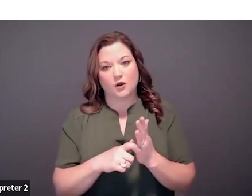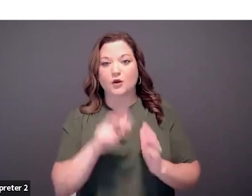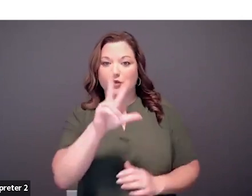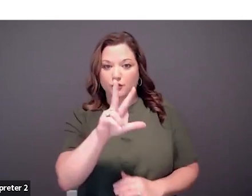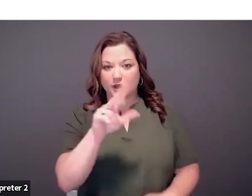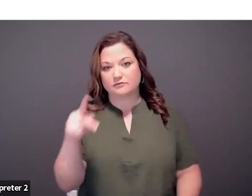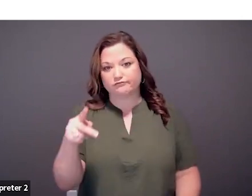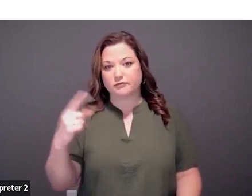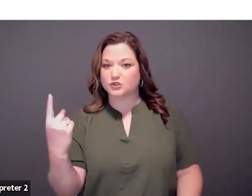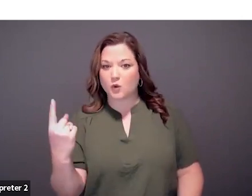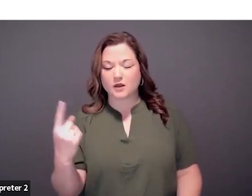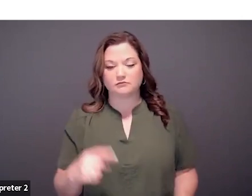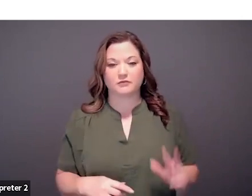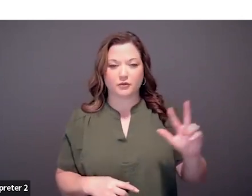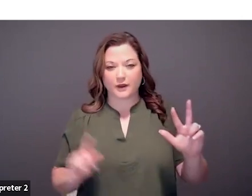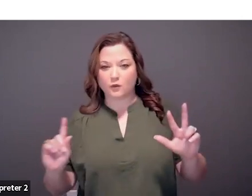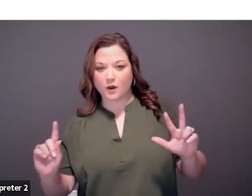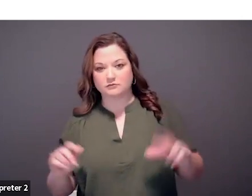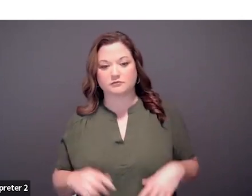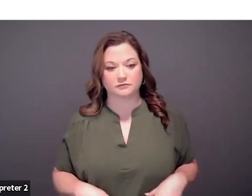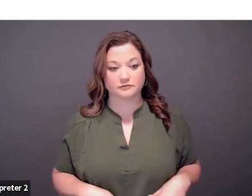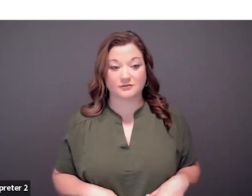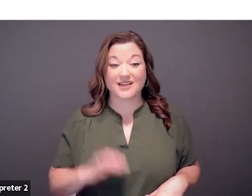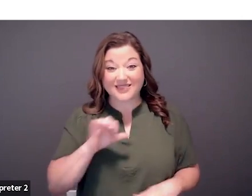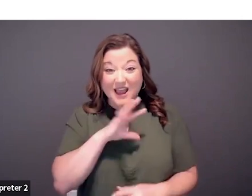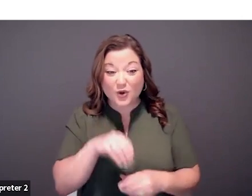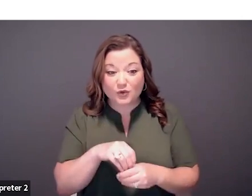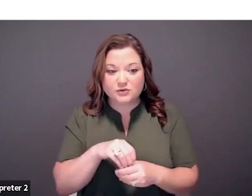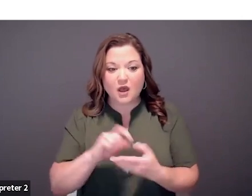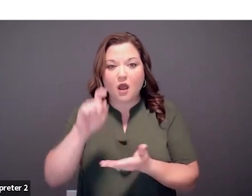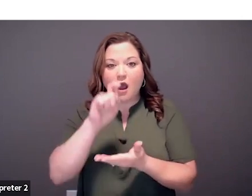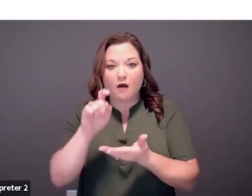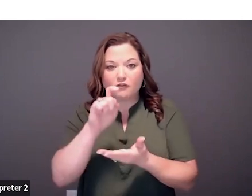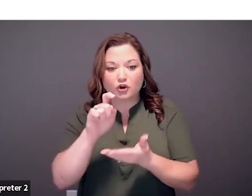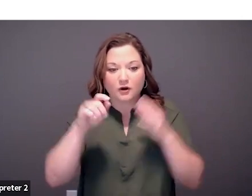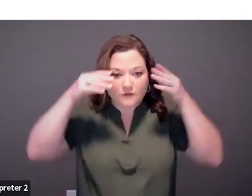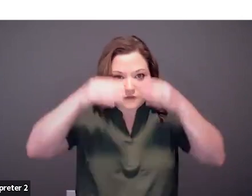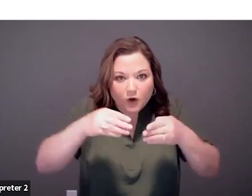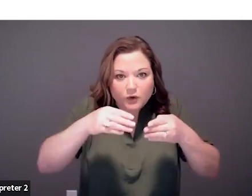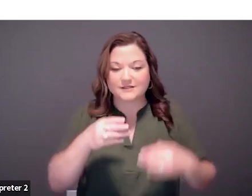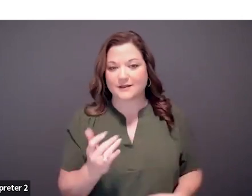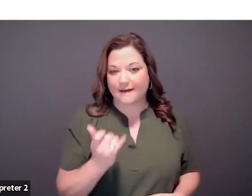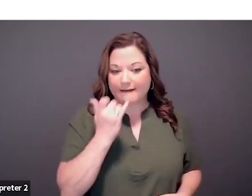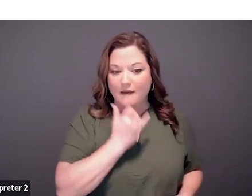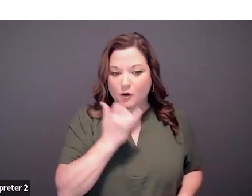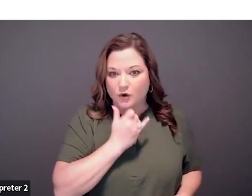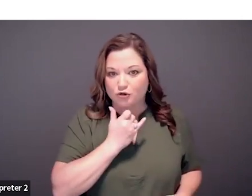This includes hover, focus, and errors. All of the states, all of the time.